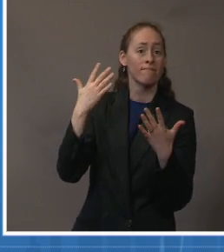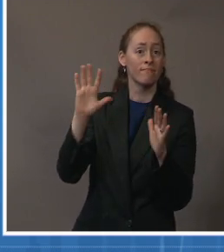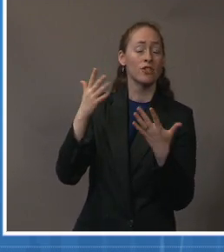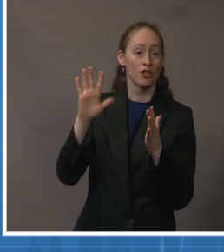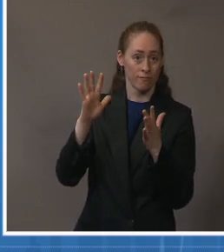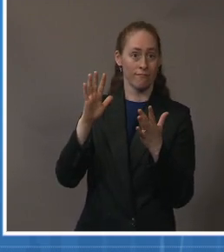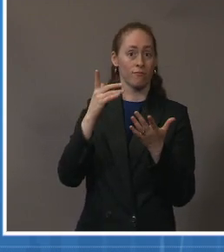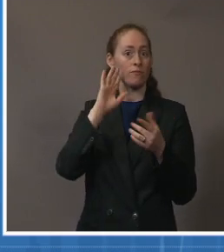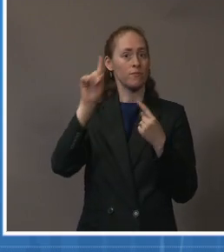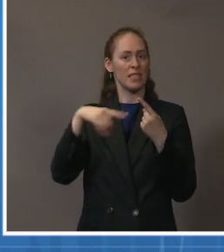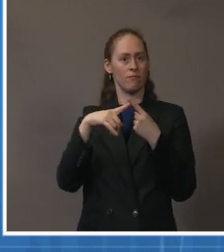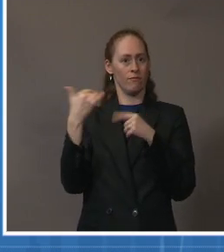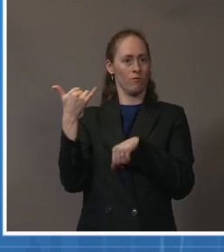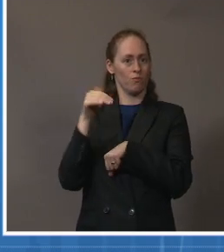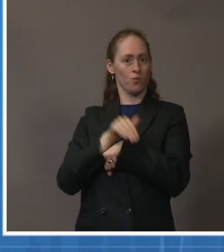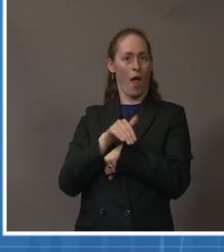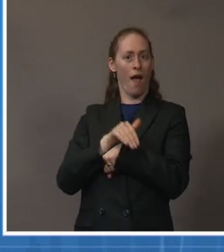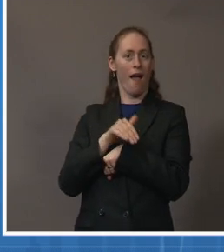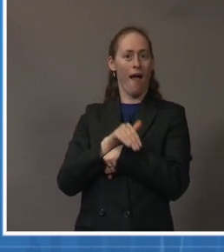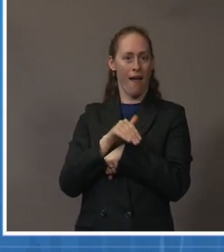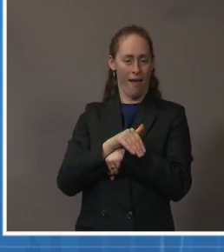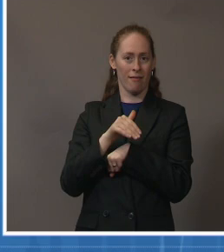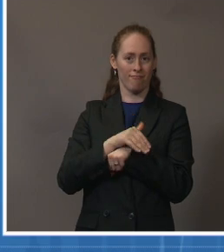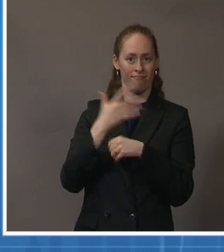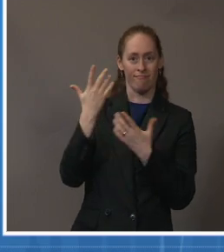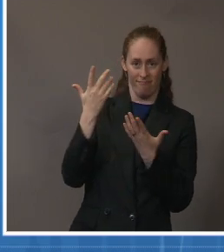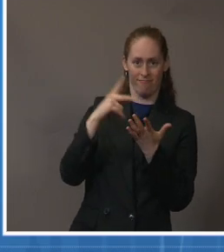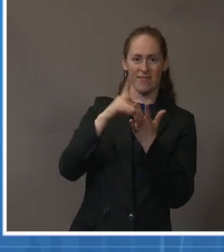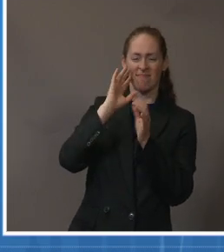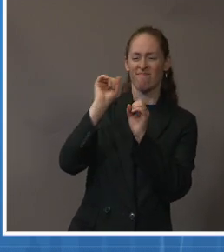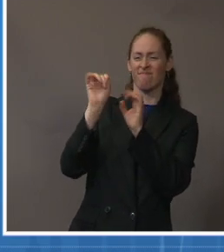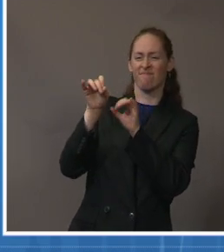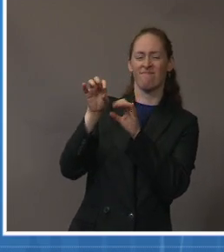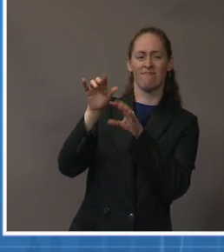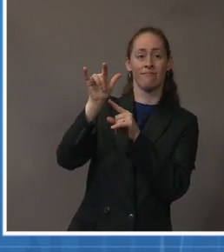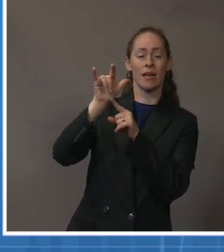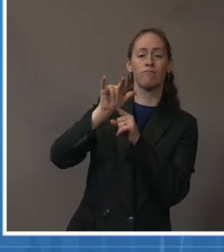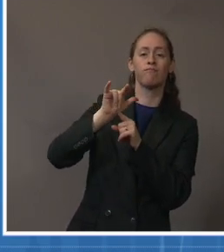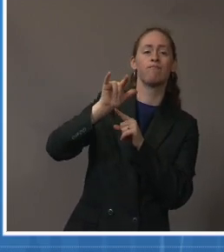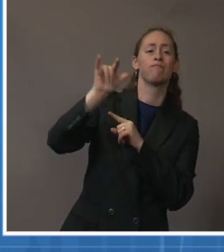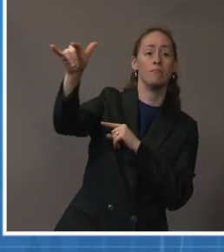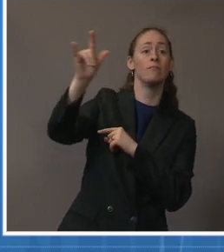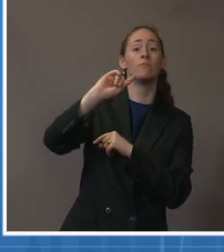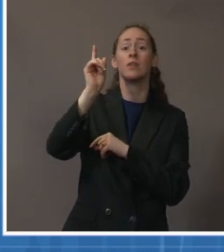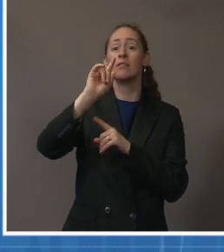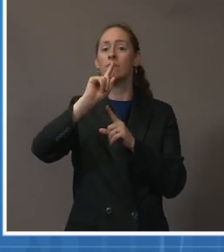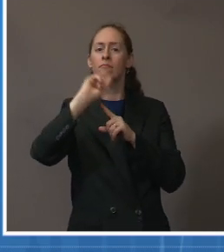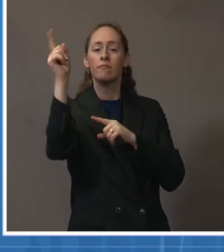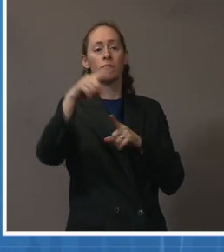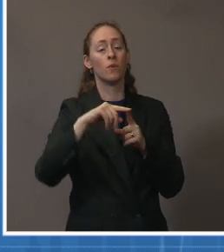carrying hope and bringing life-saving protection to the one million South Koreans who have already signed up to get a shot.